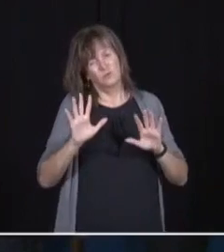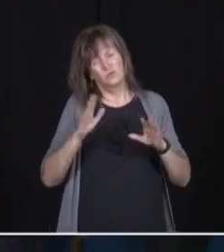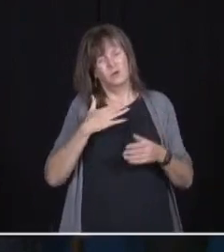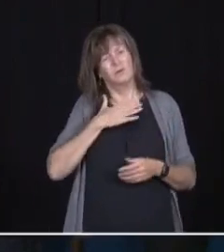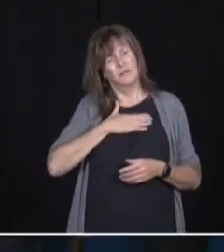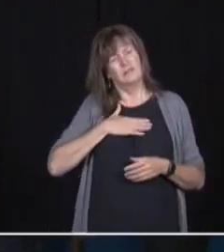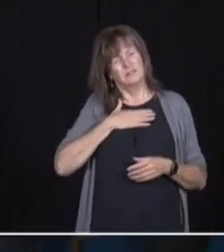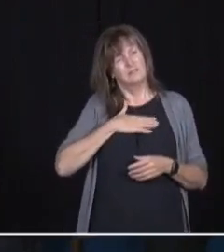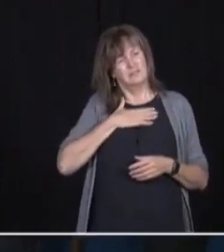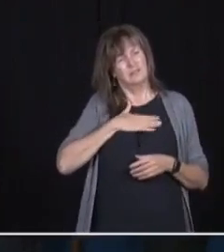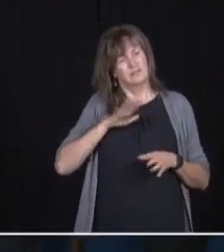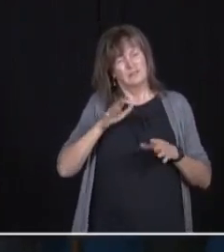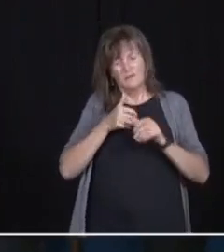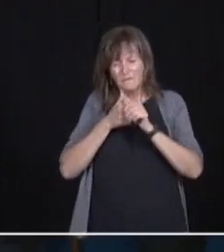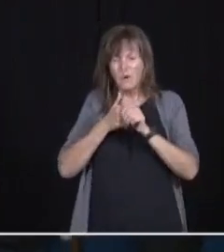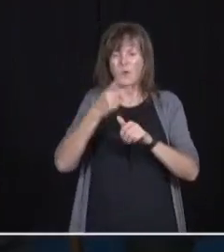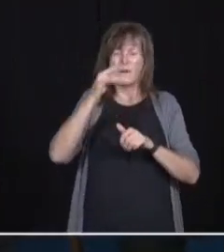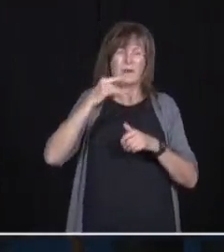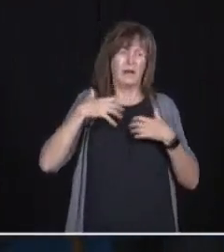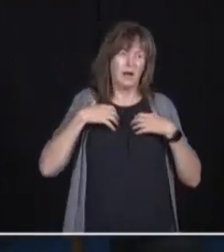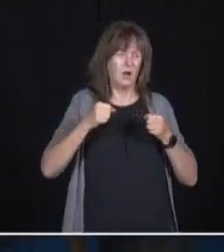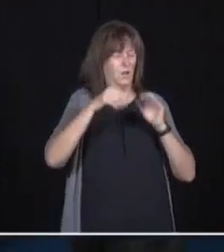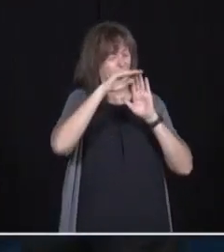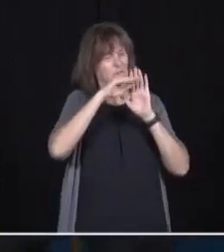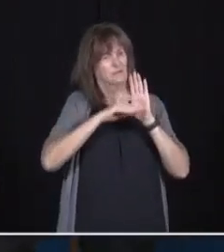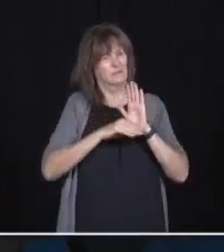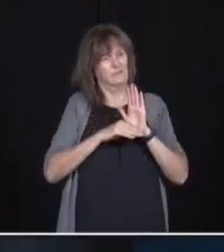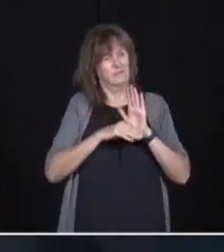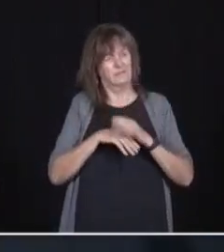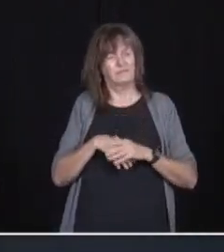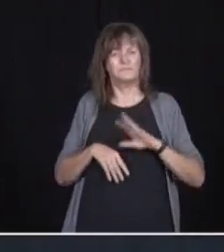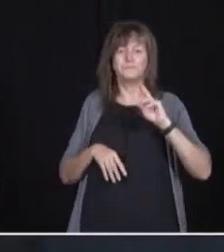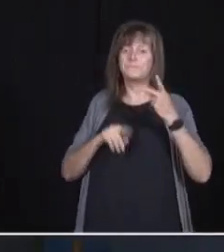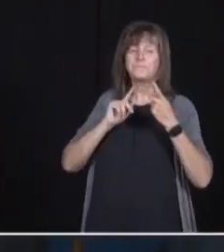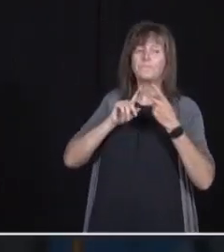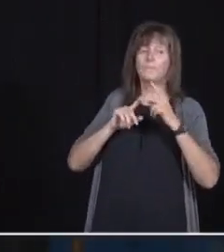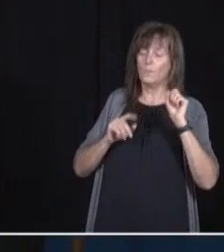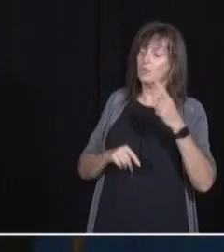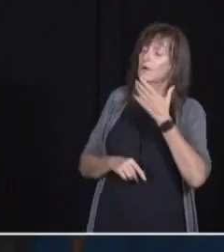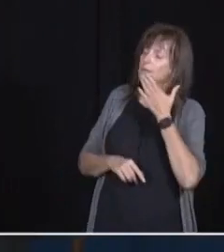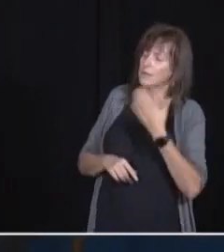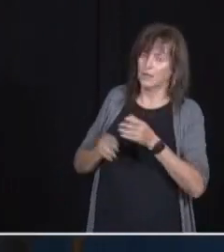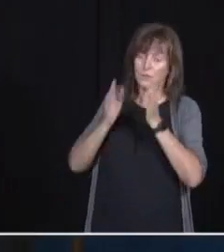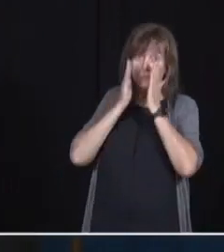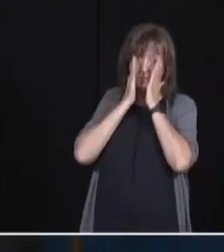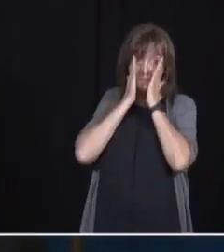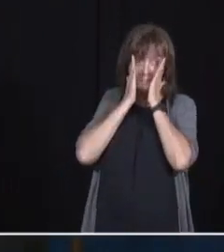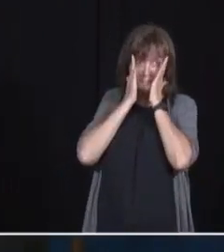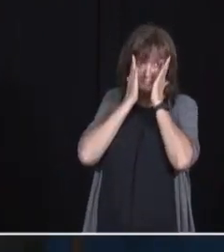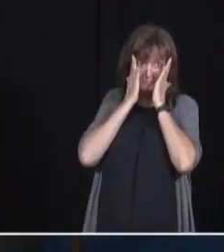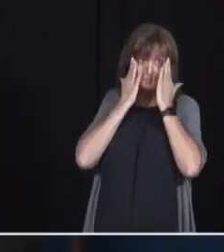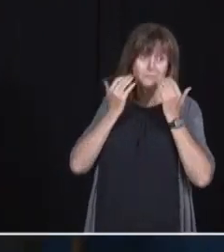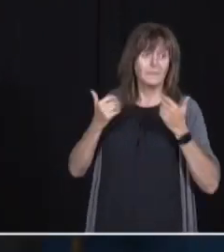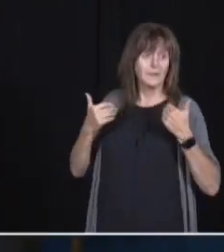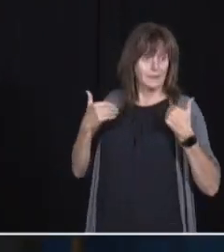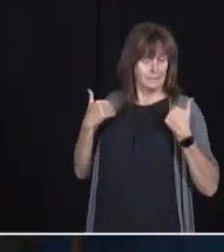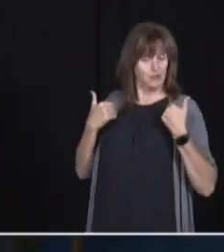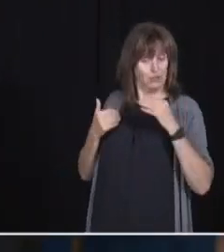for the man is work that is being done by our front-line healthcare workers. And all of the other emergency personnel. So, please everybody, continued to follow the